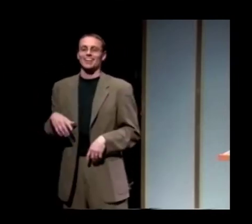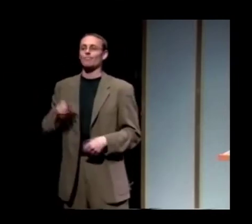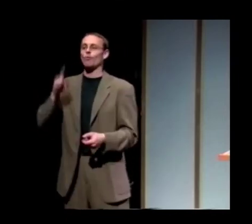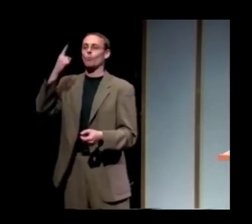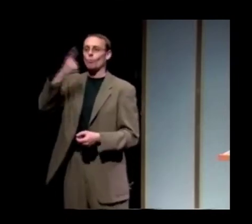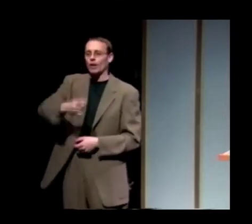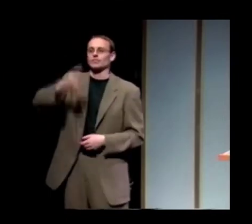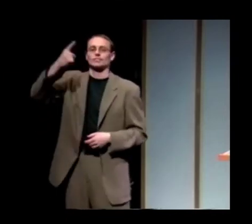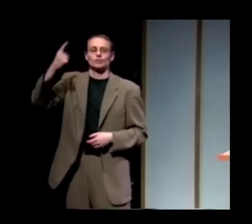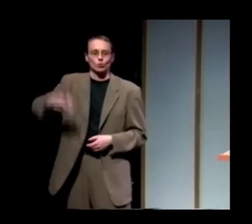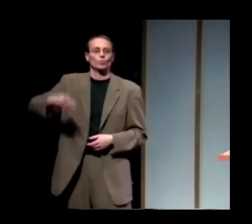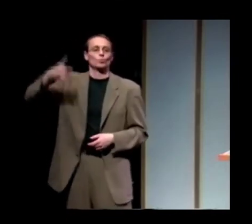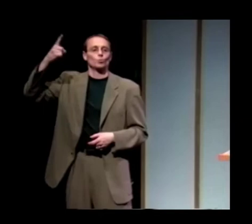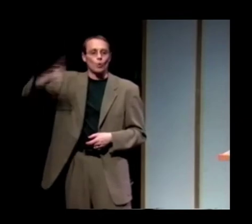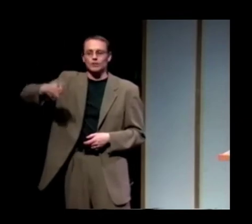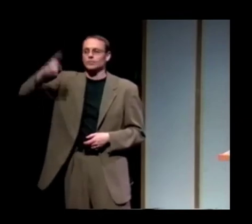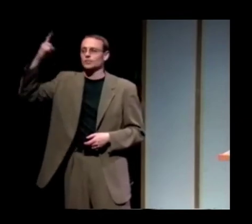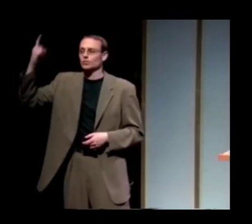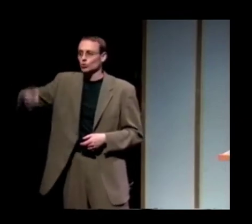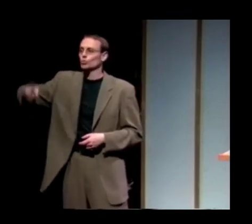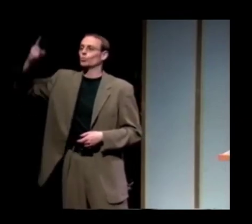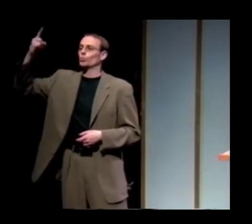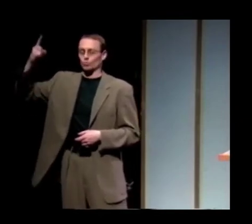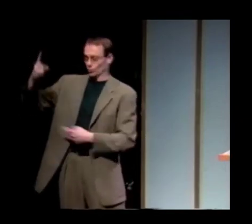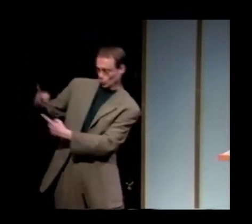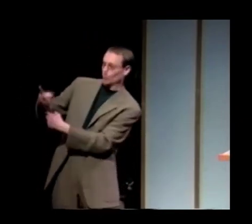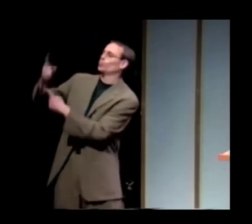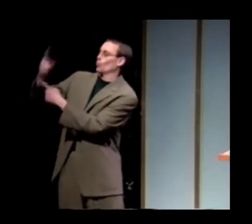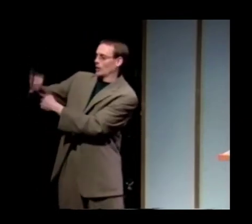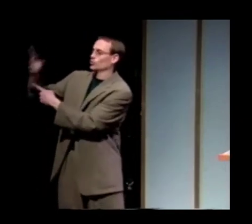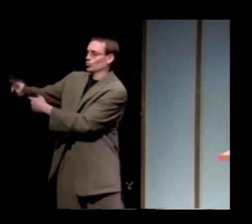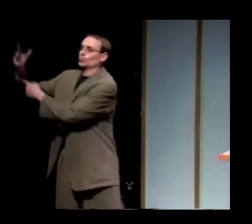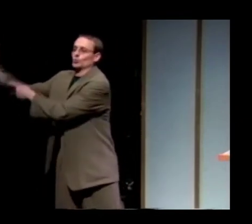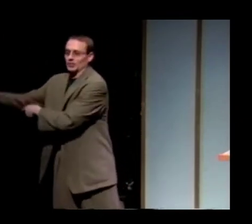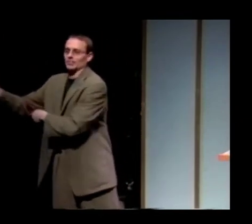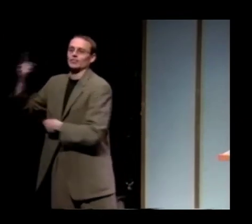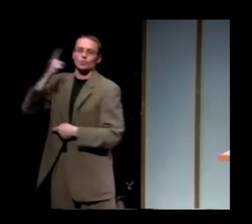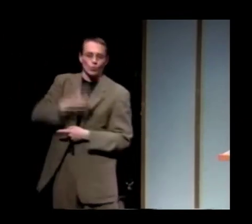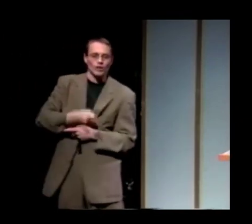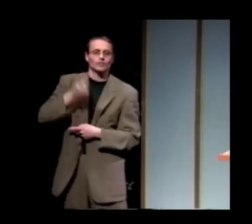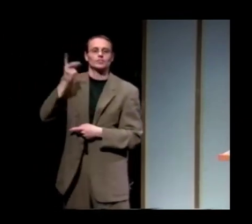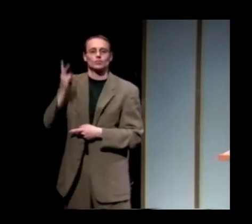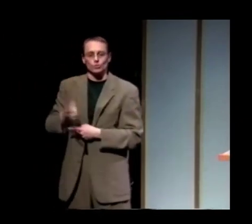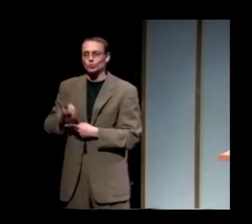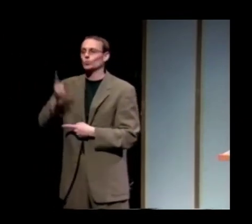OK. IT'S 1, 2, 1, 2. 1, 2, 2, 3, RIGHT?